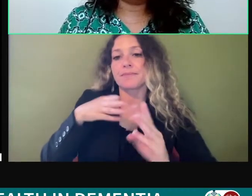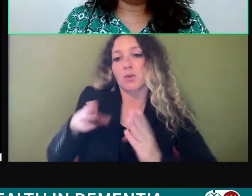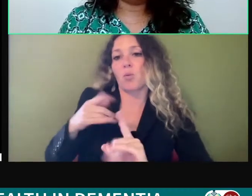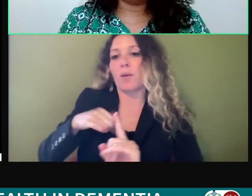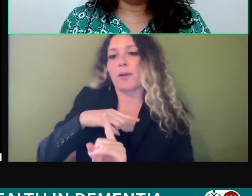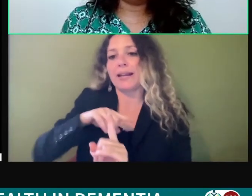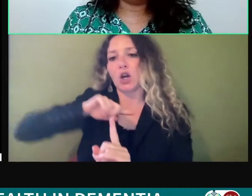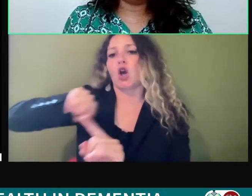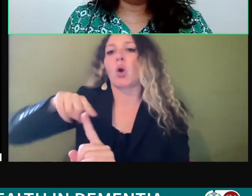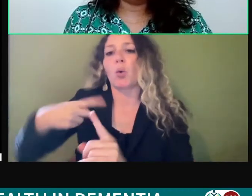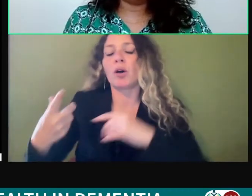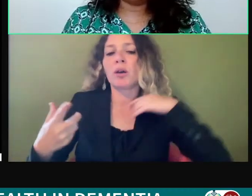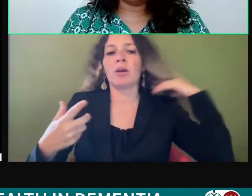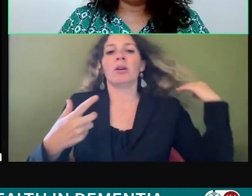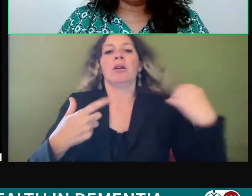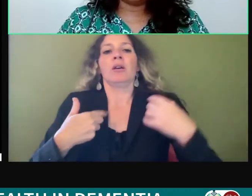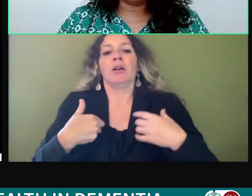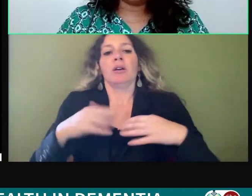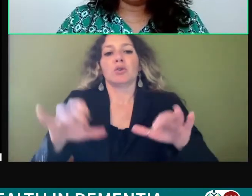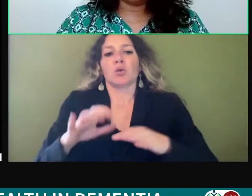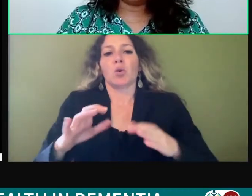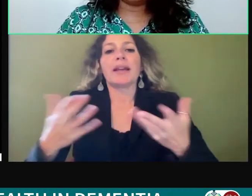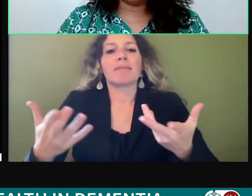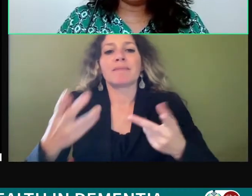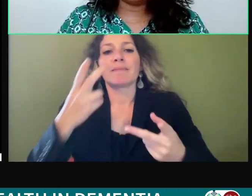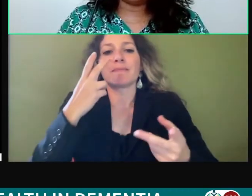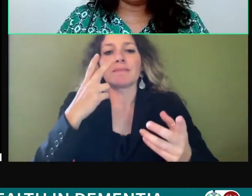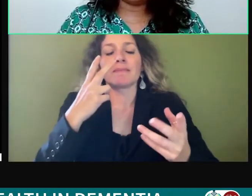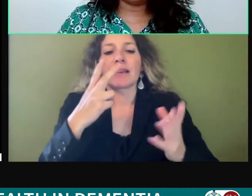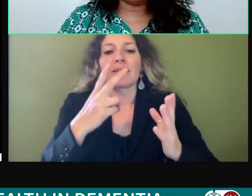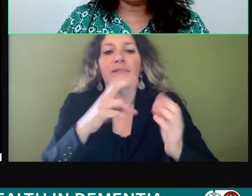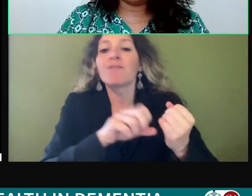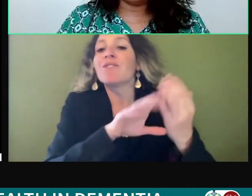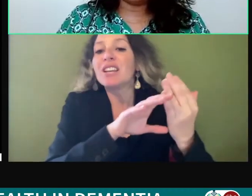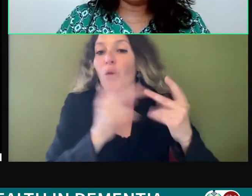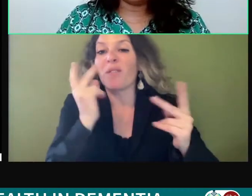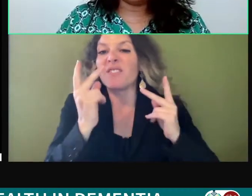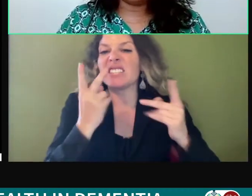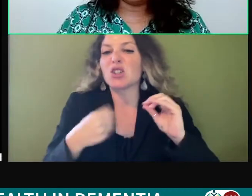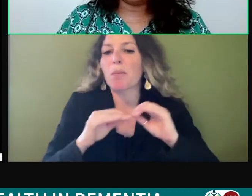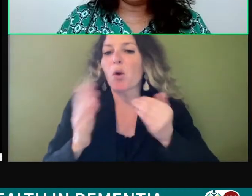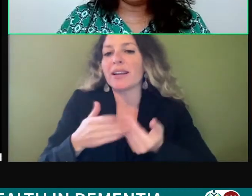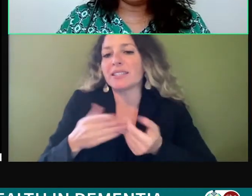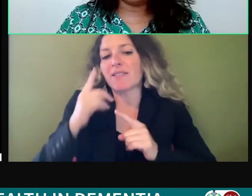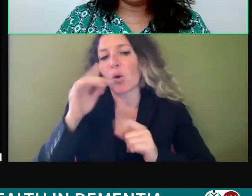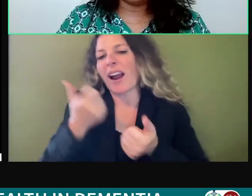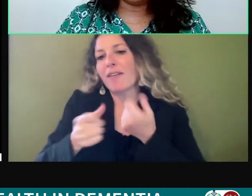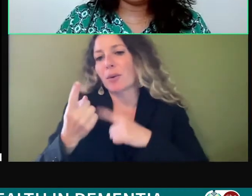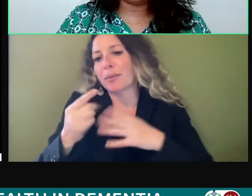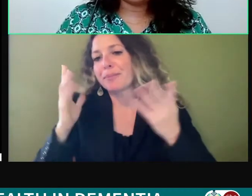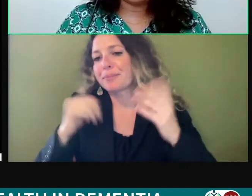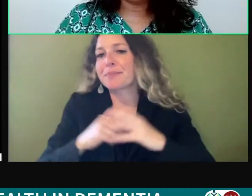those pain points so that doing video visits are easier for everyone, thanks.